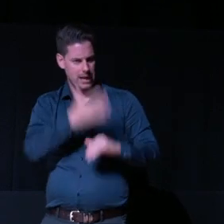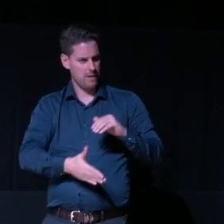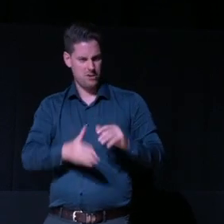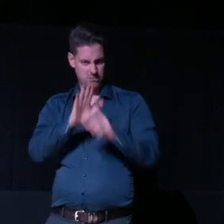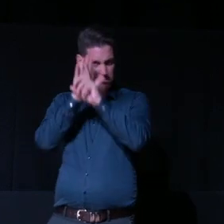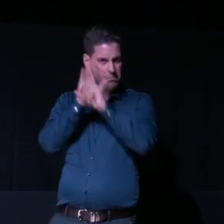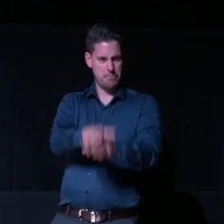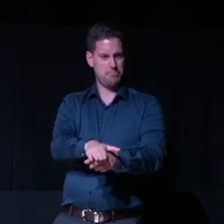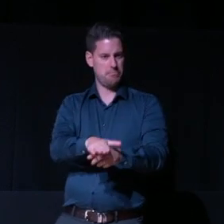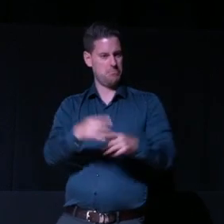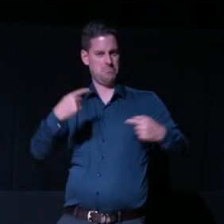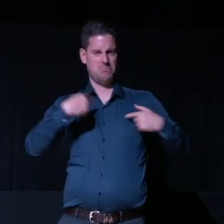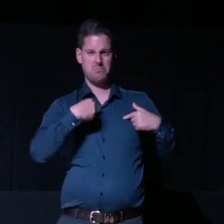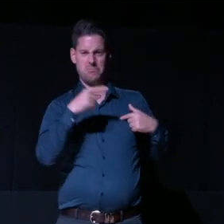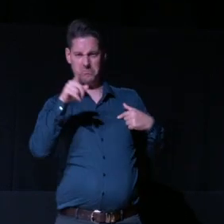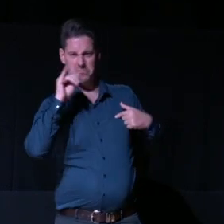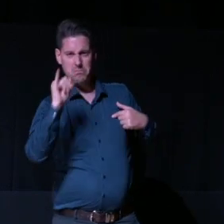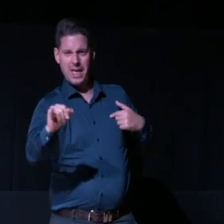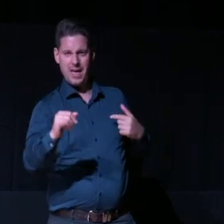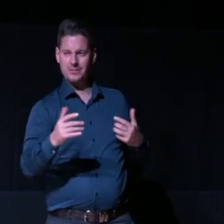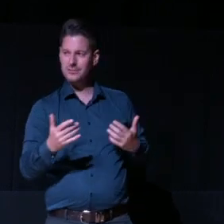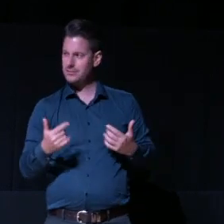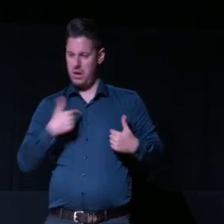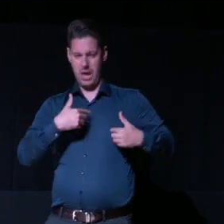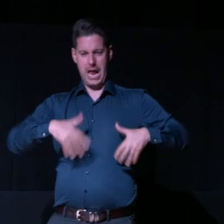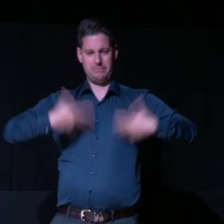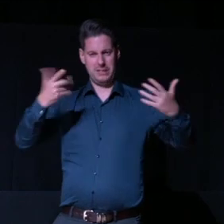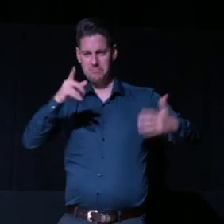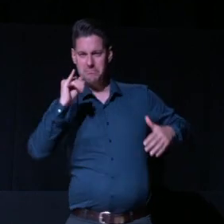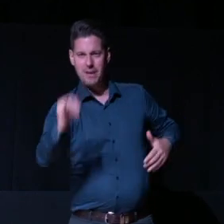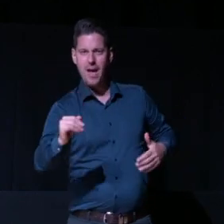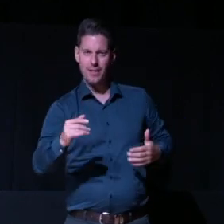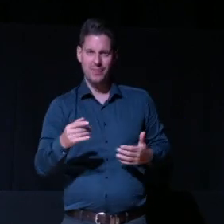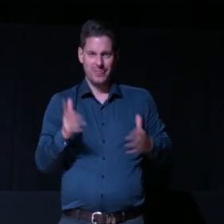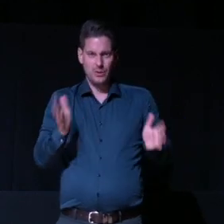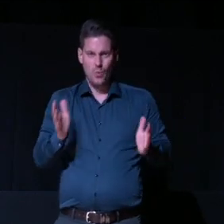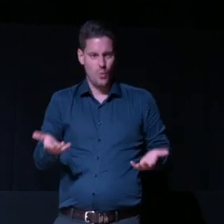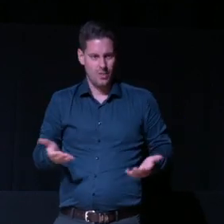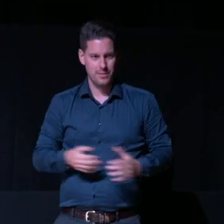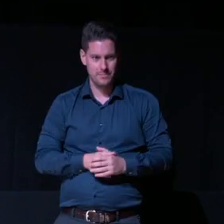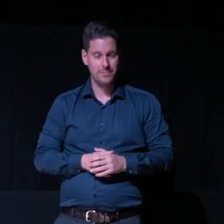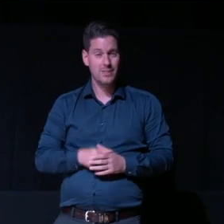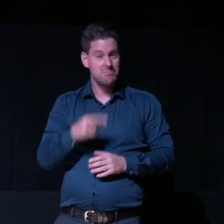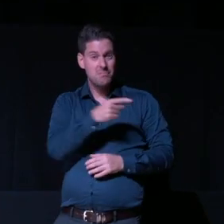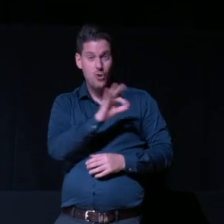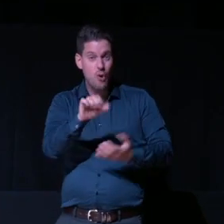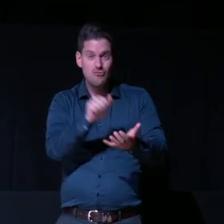to make a show of a statement a lot of the time. Absolutely. But it doesn't necessarily mean that they're right as well, I think, is the thing.